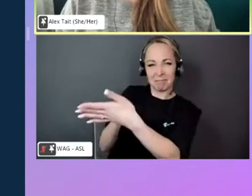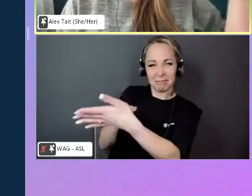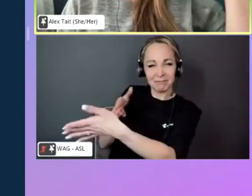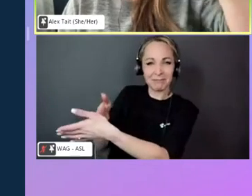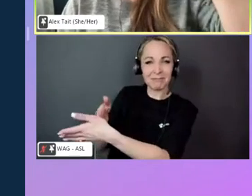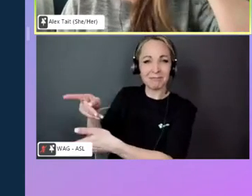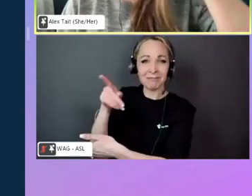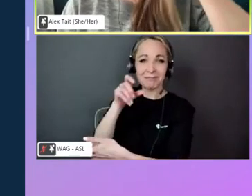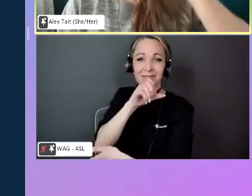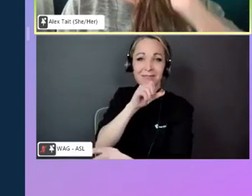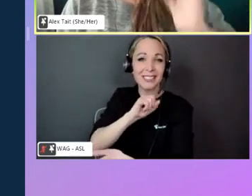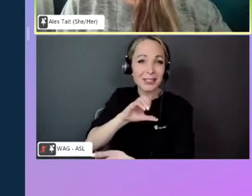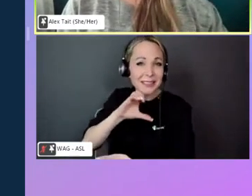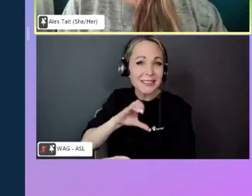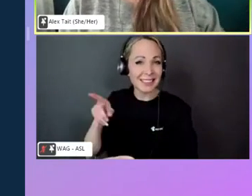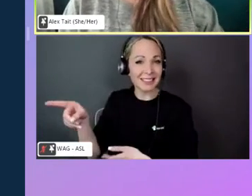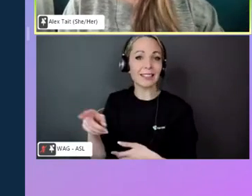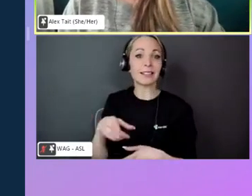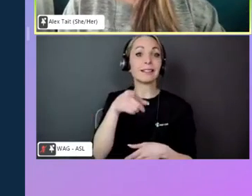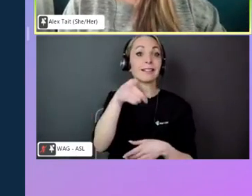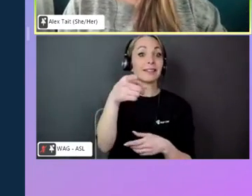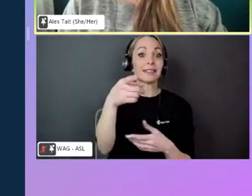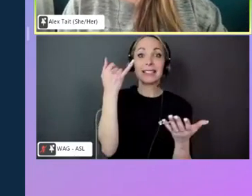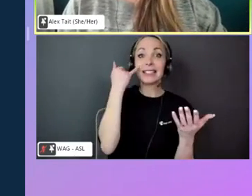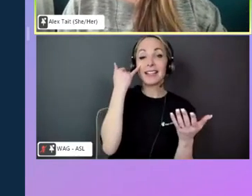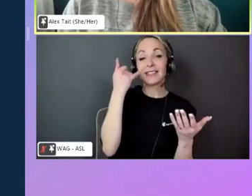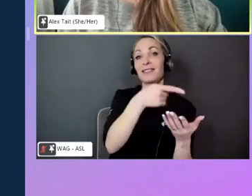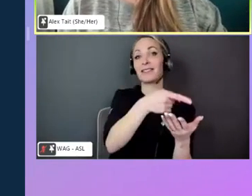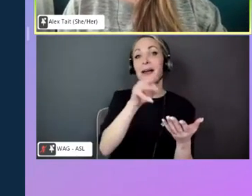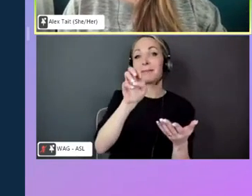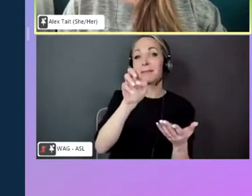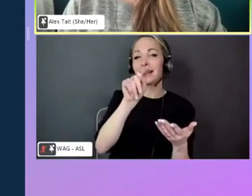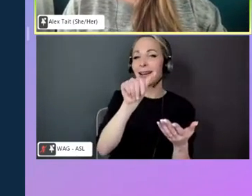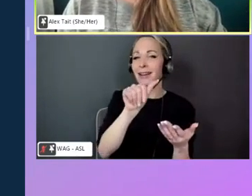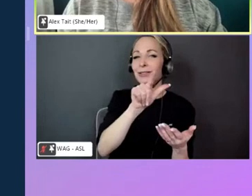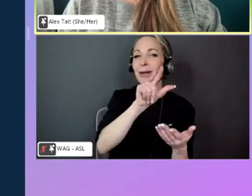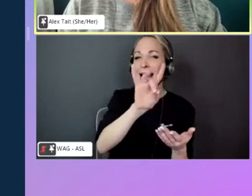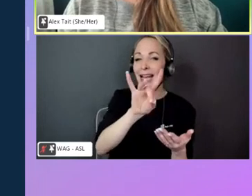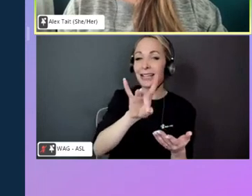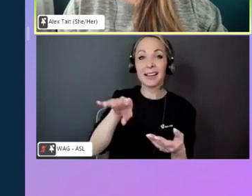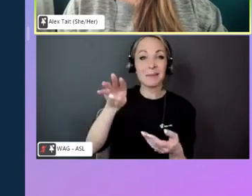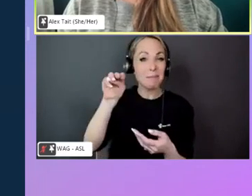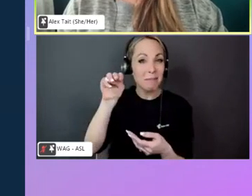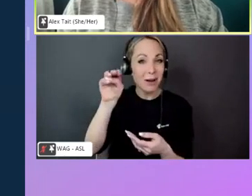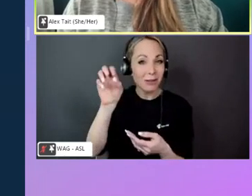average age of workers at meta is 28. The average age at